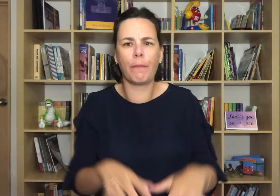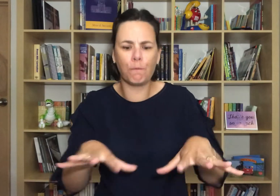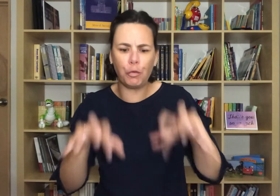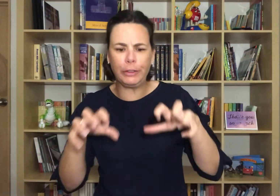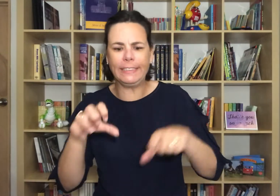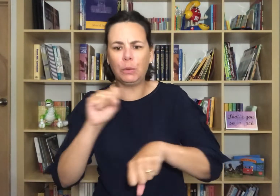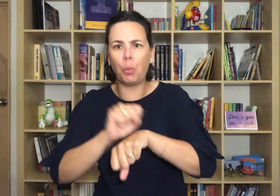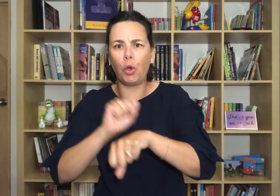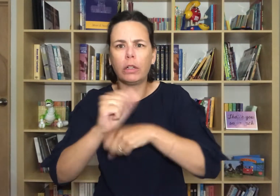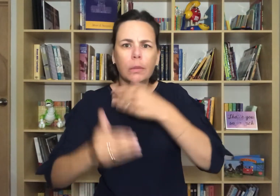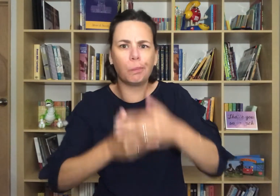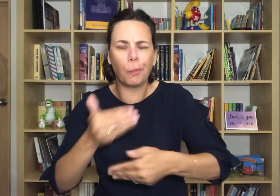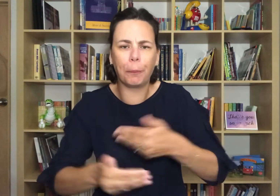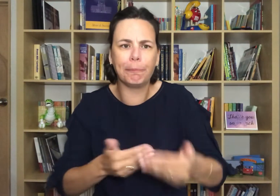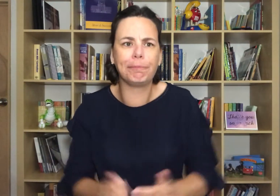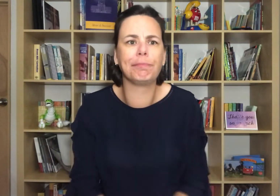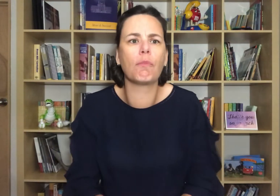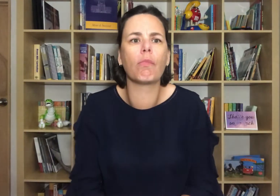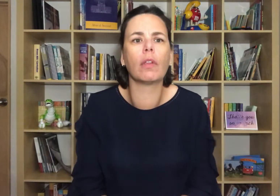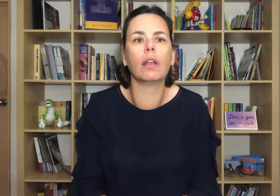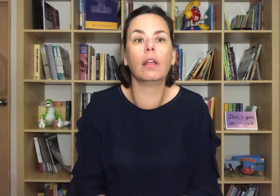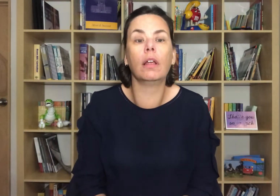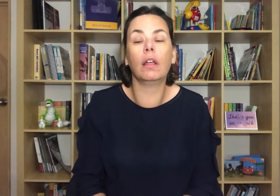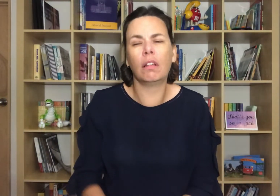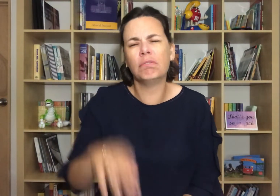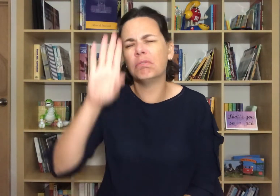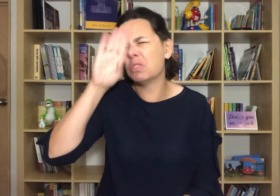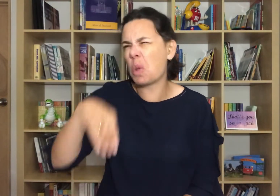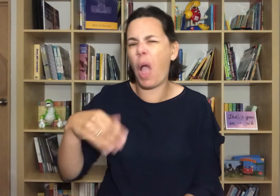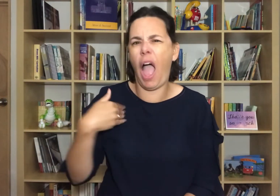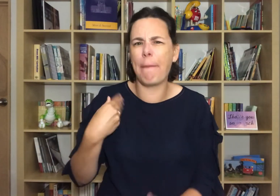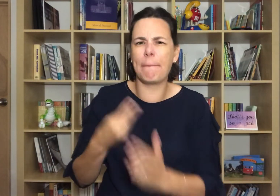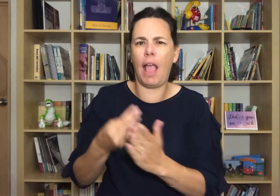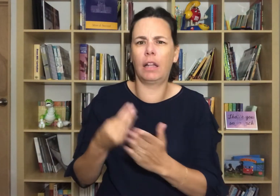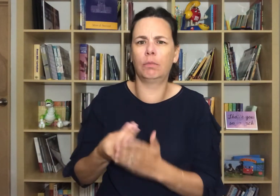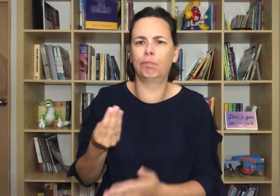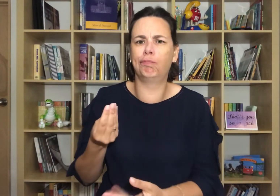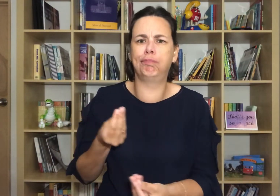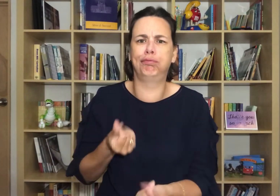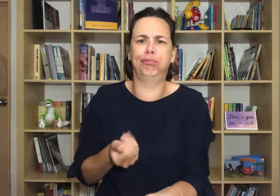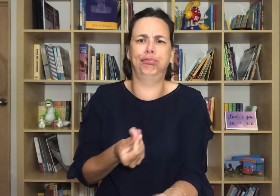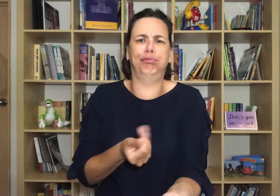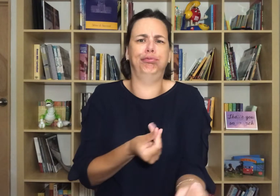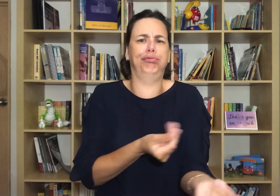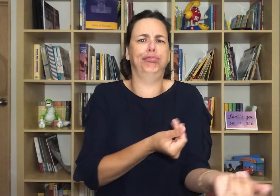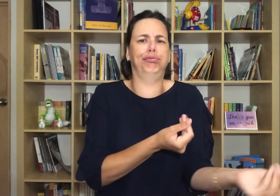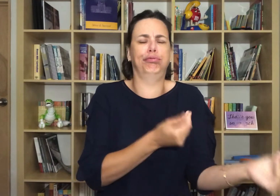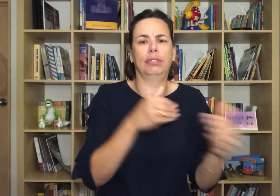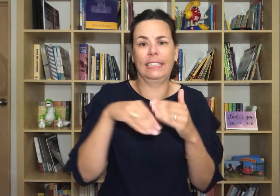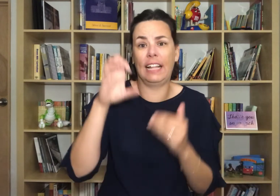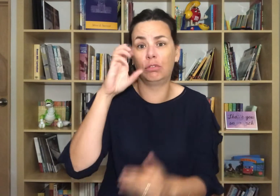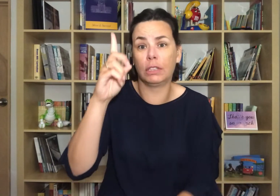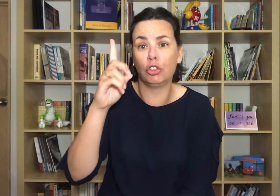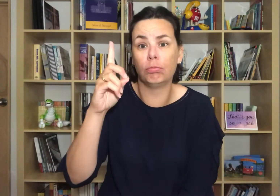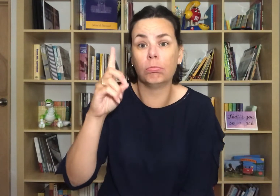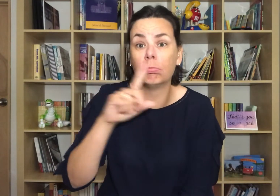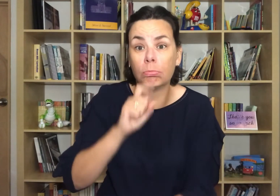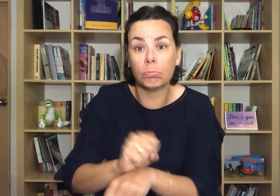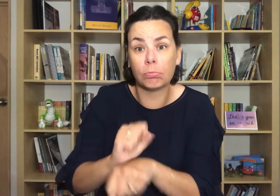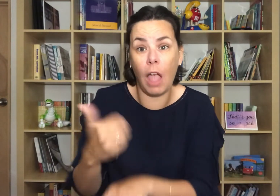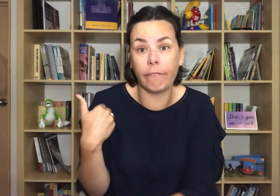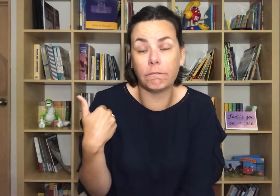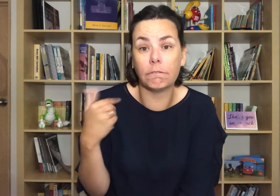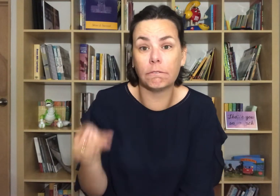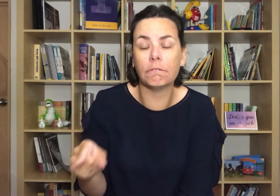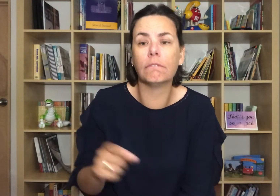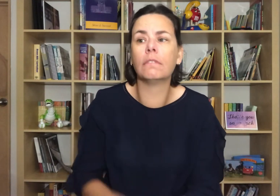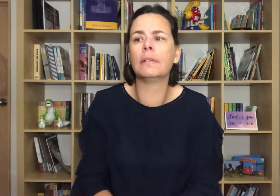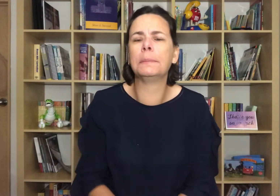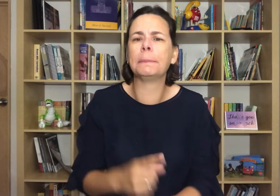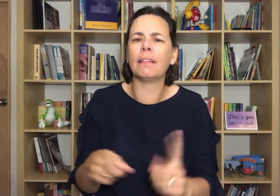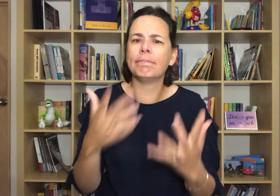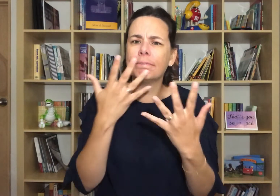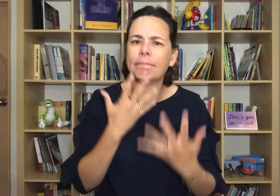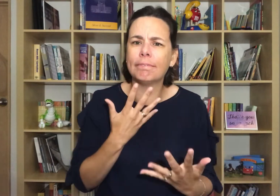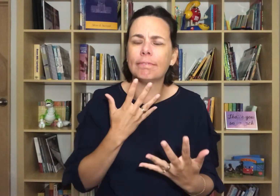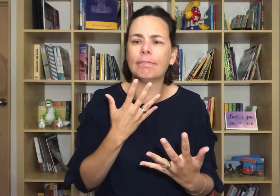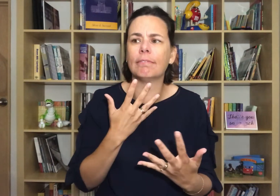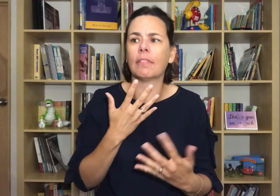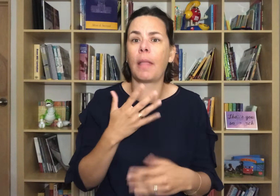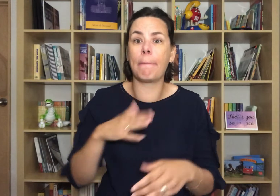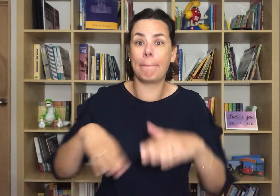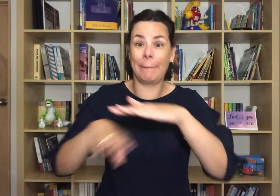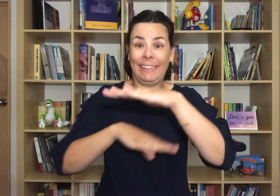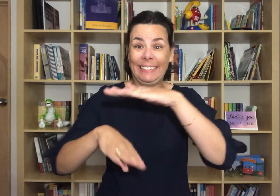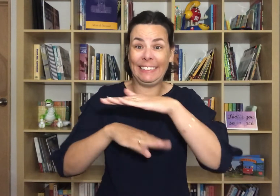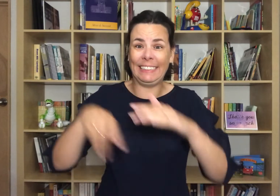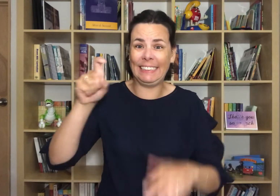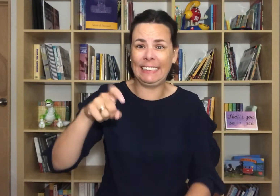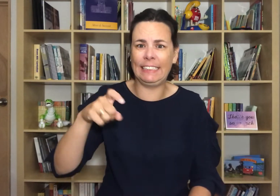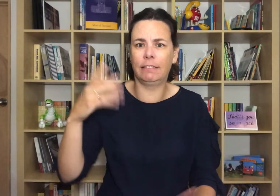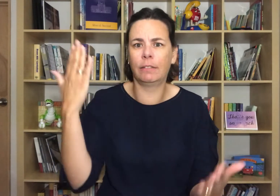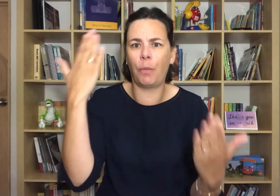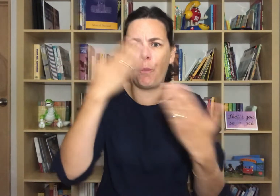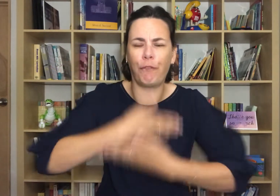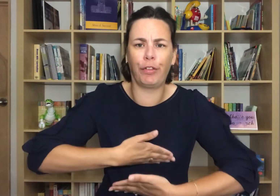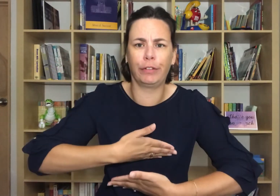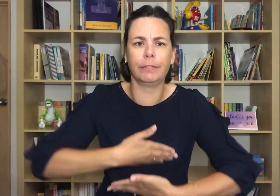a work in progress. There has been wasteful spending in education, while the basics have been overlooked